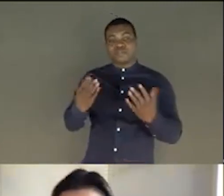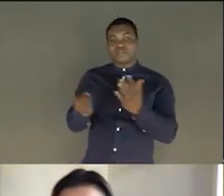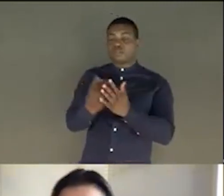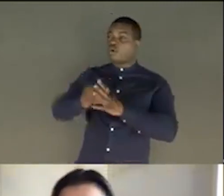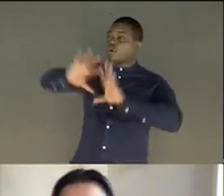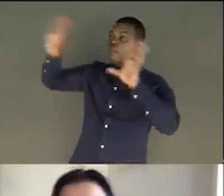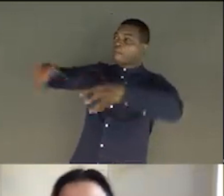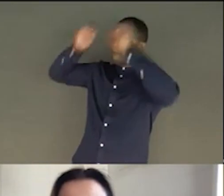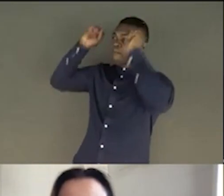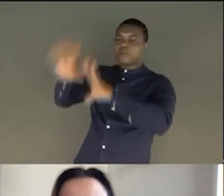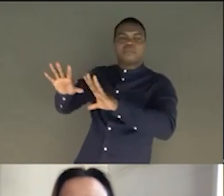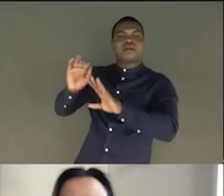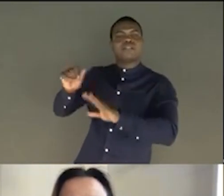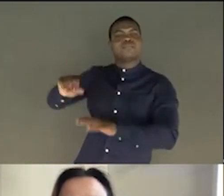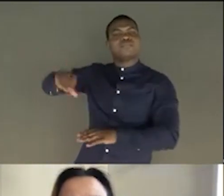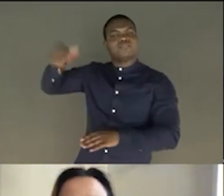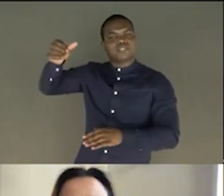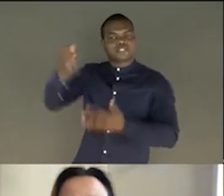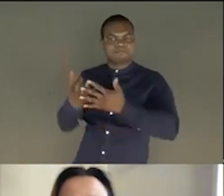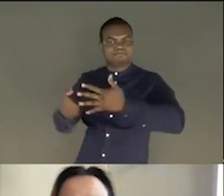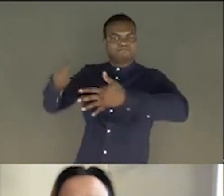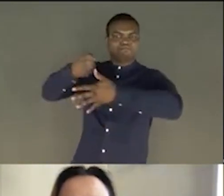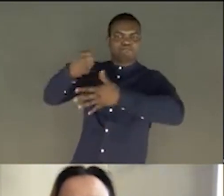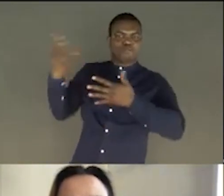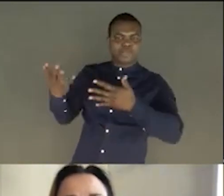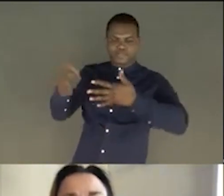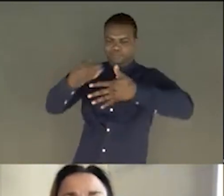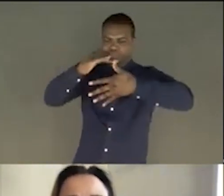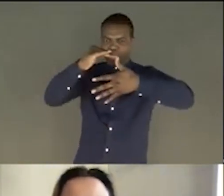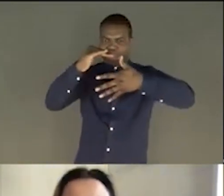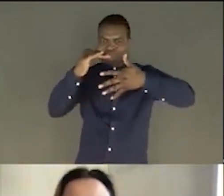it easier for the users to find information.